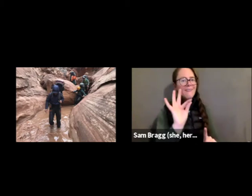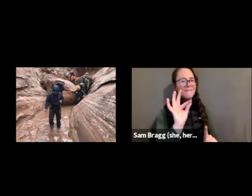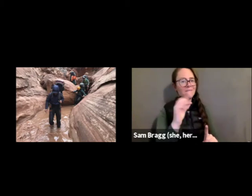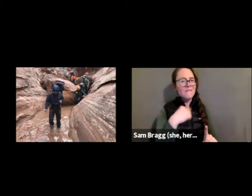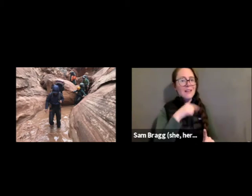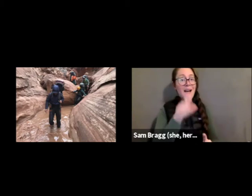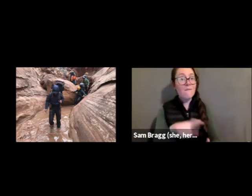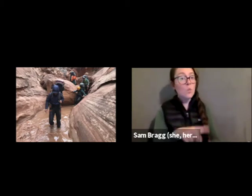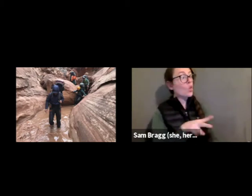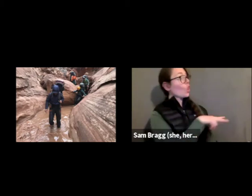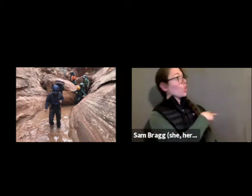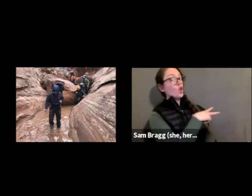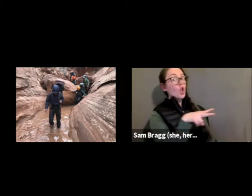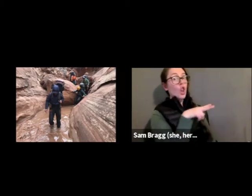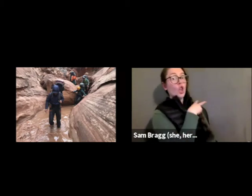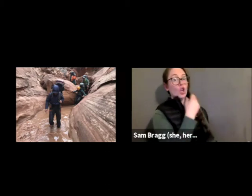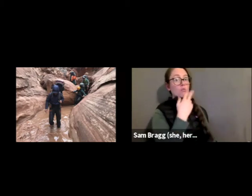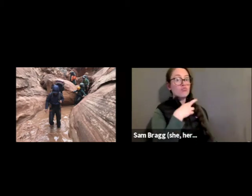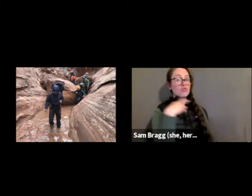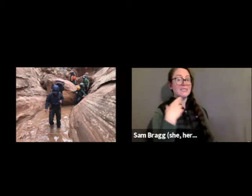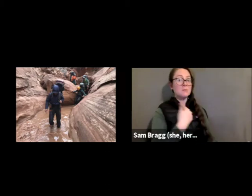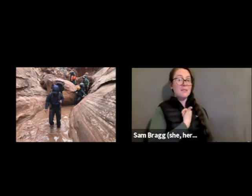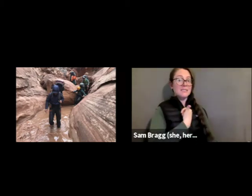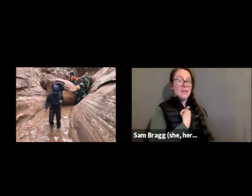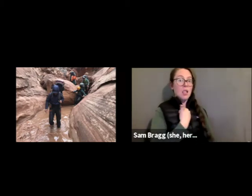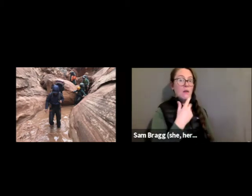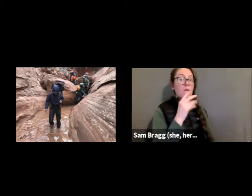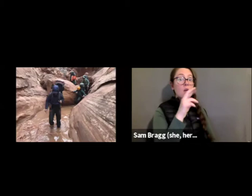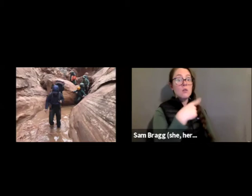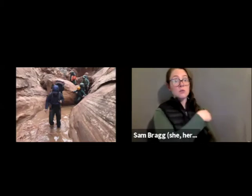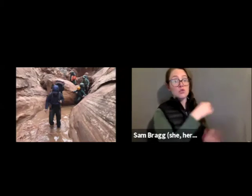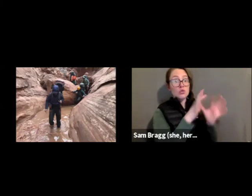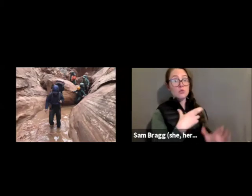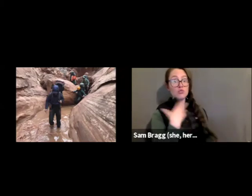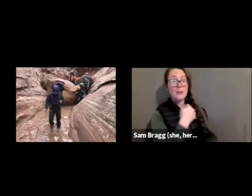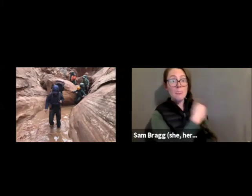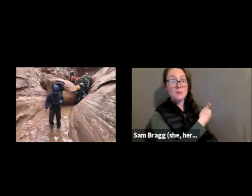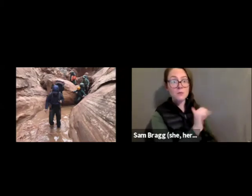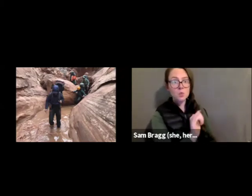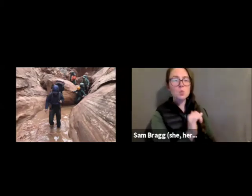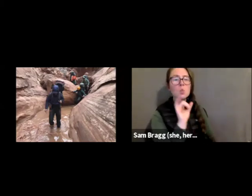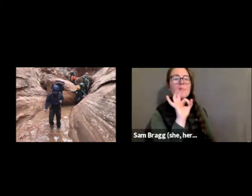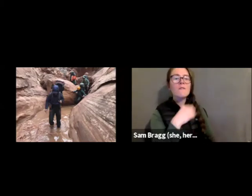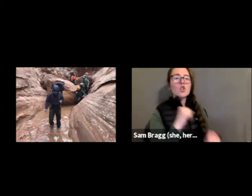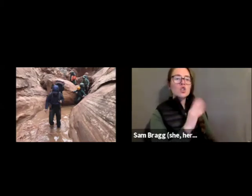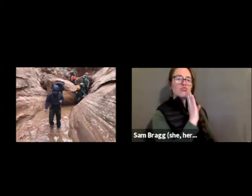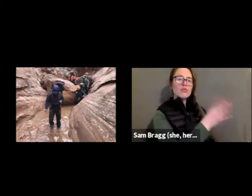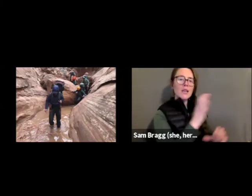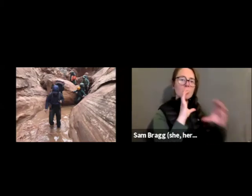a lot safer and a lot more easy situation and nothing happened but i did feel like we were